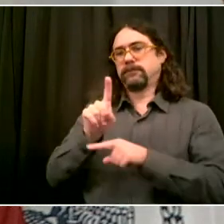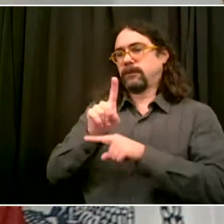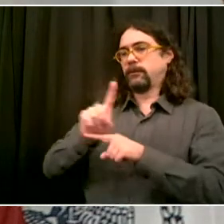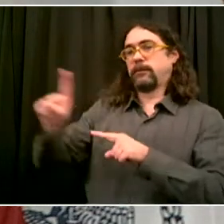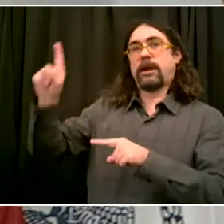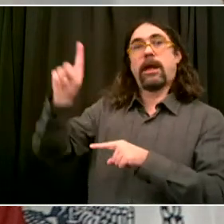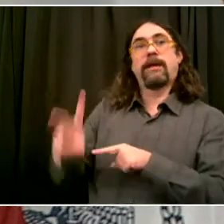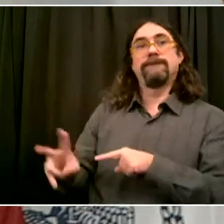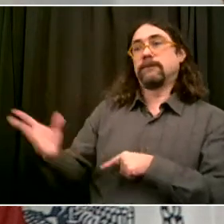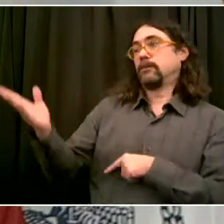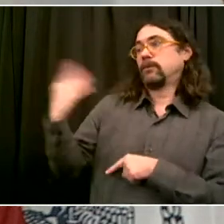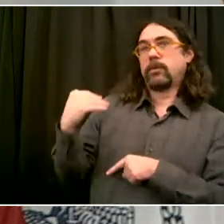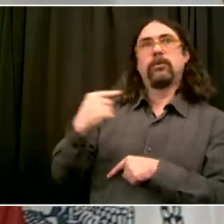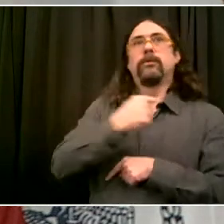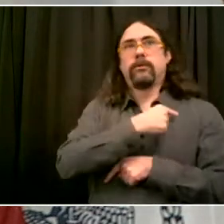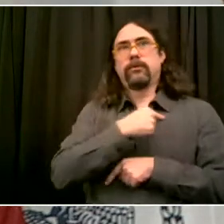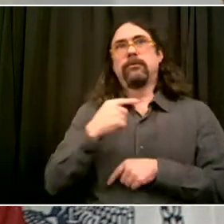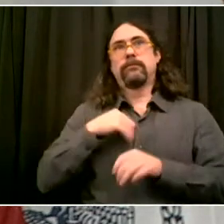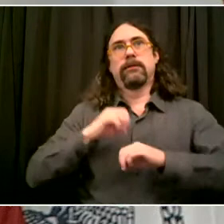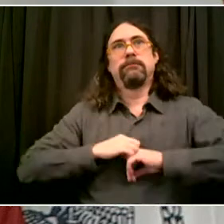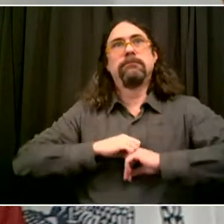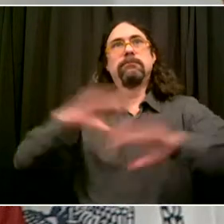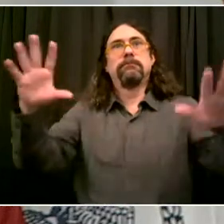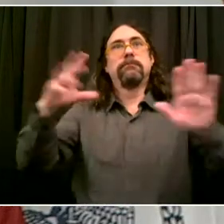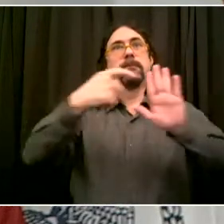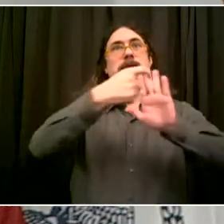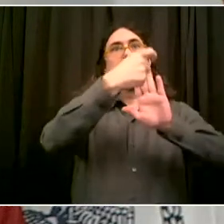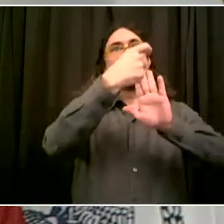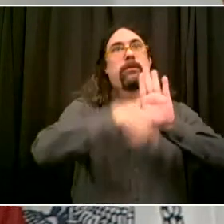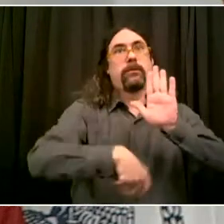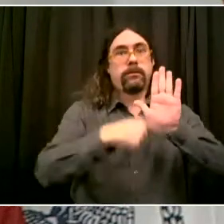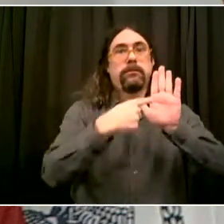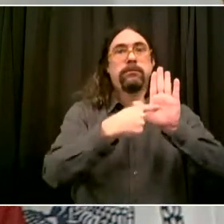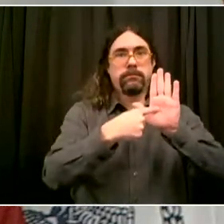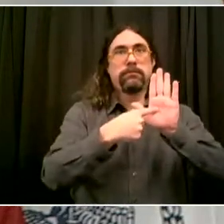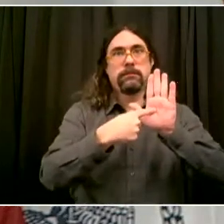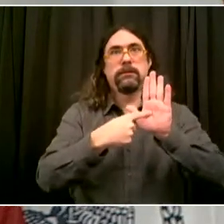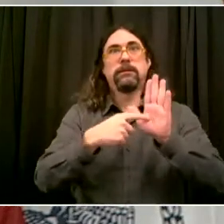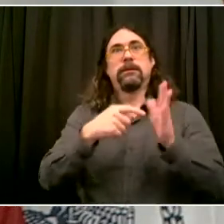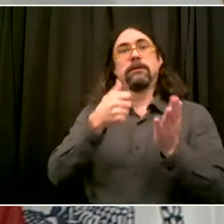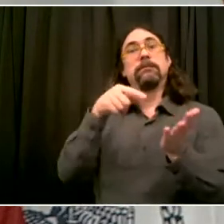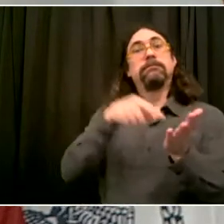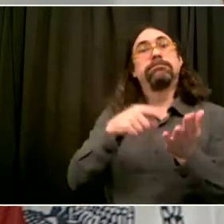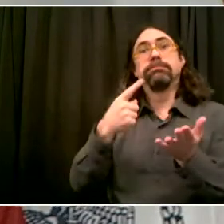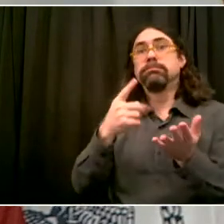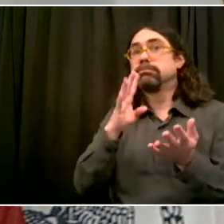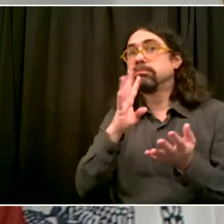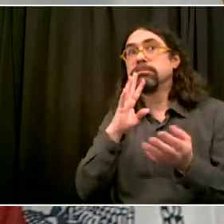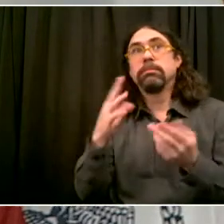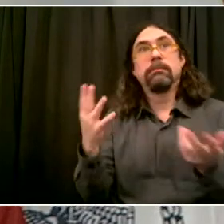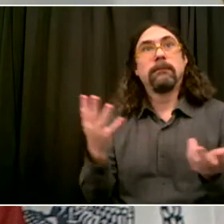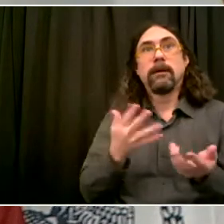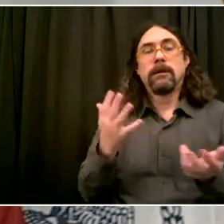NAD D HAAAF LAGO, ABOUT THE